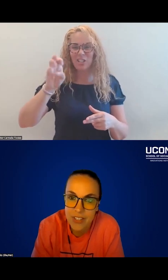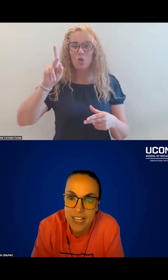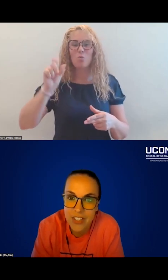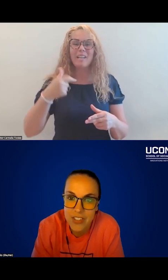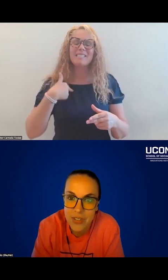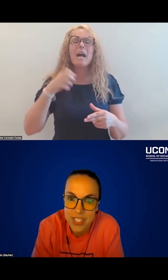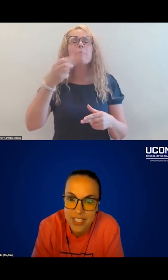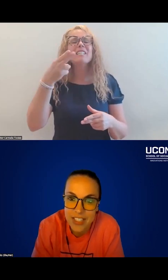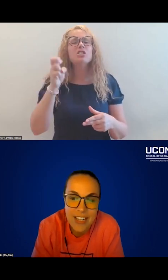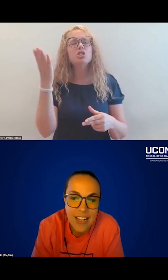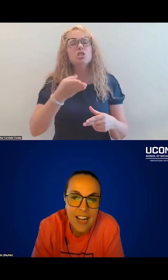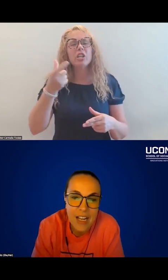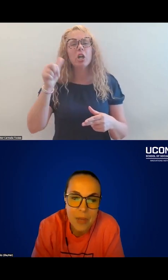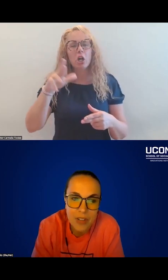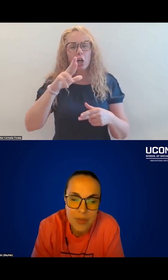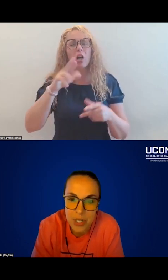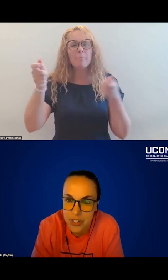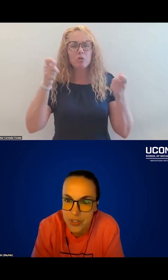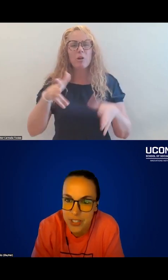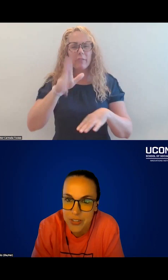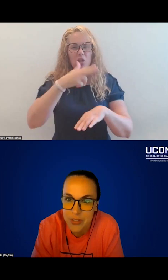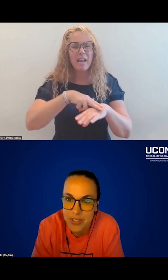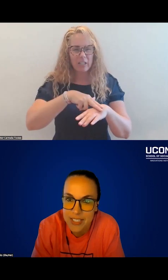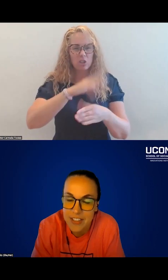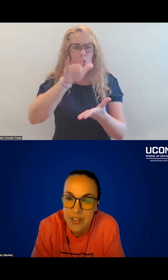HER AND I AM THE DIRECTOR FOR THE SOGIE CENTER.